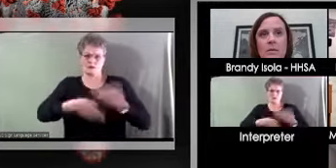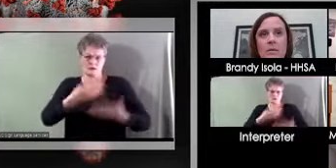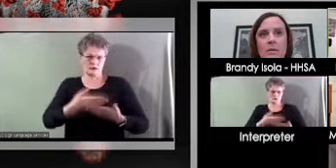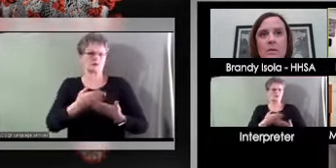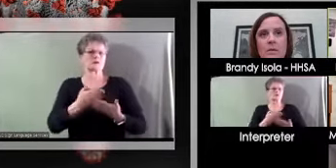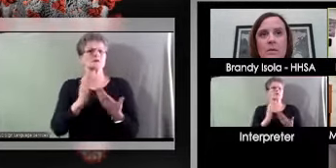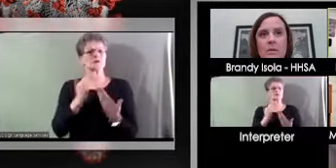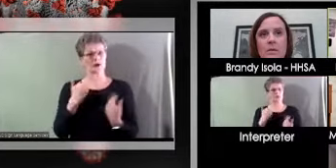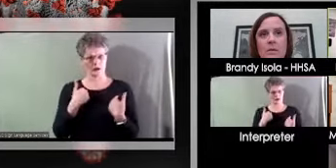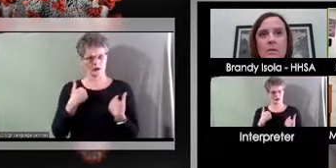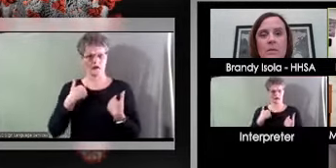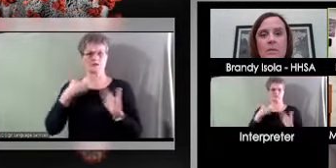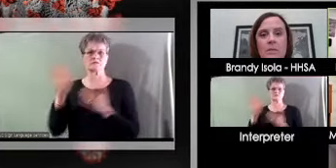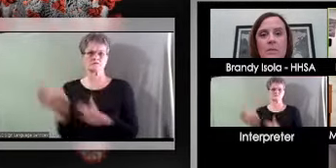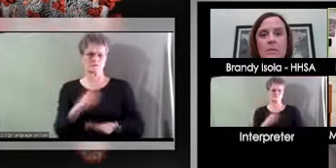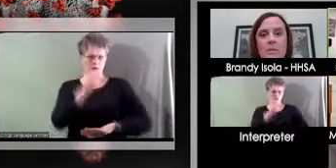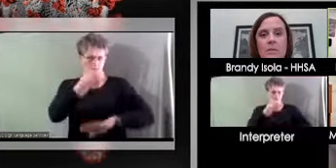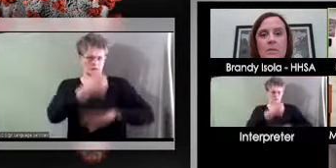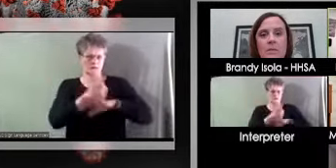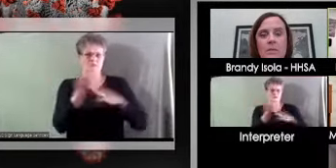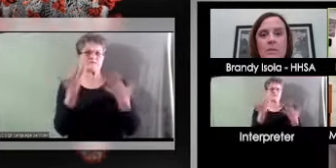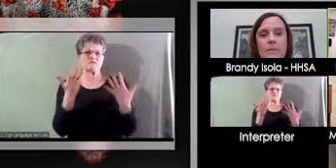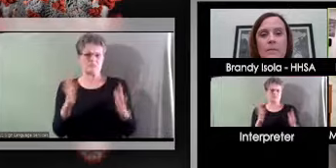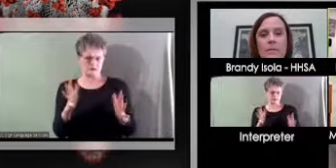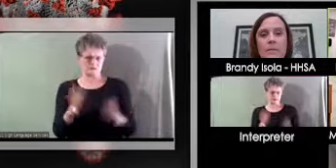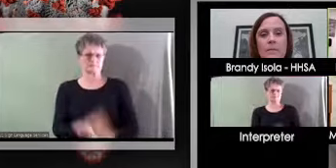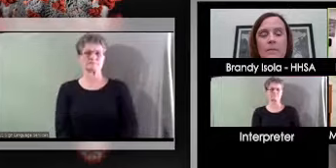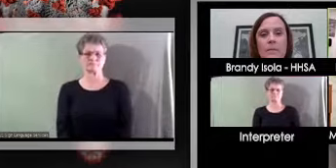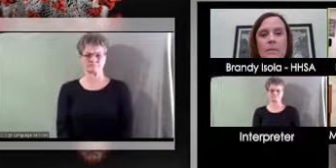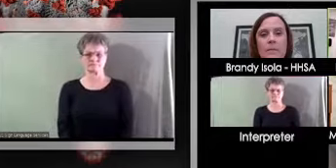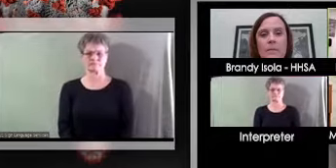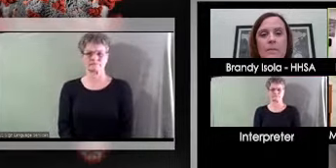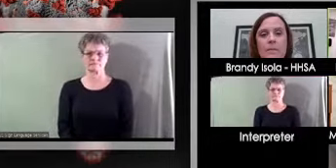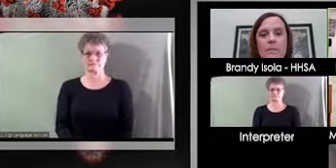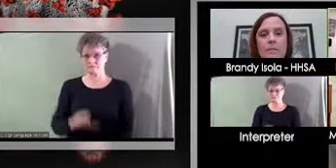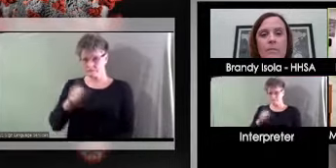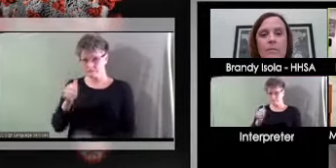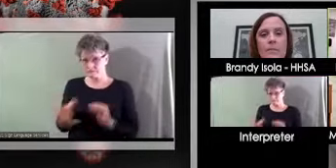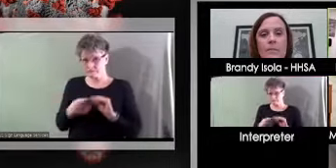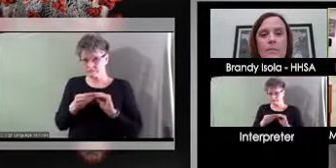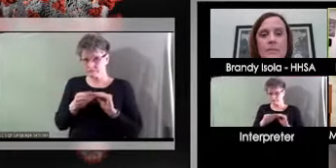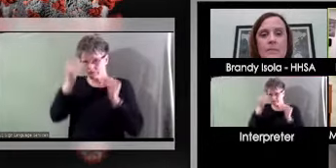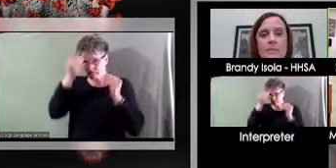Okay, anybody else want to add anything on that one?